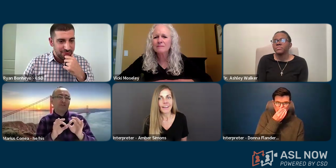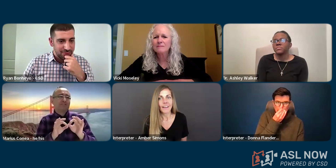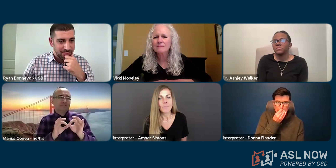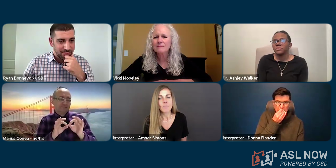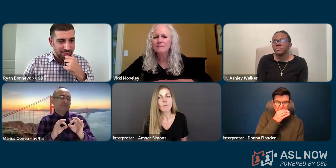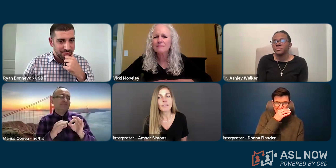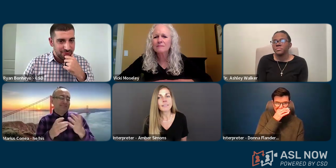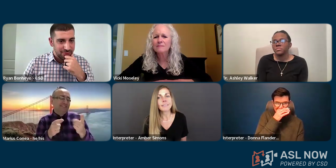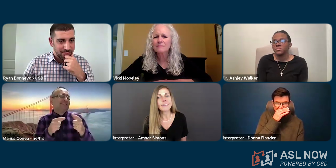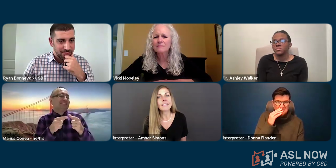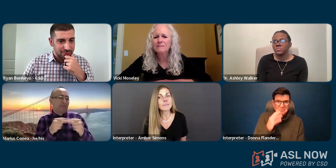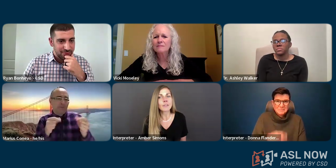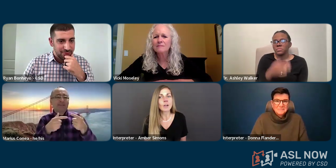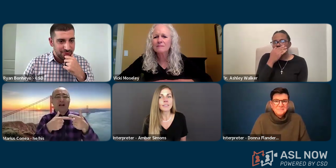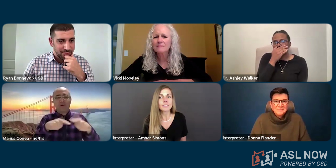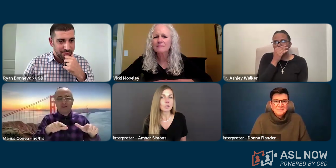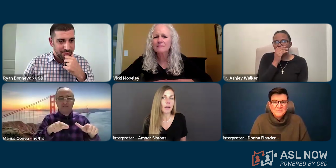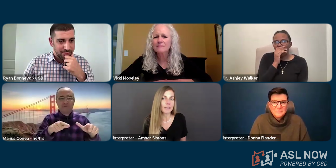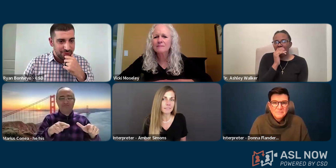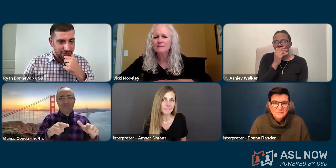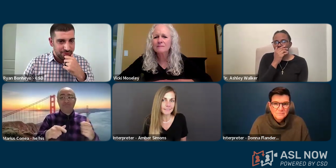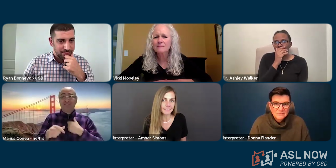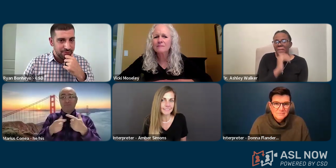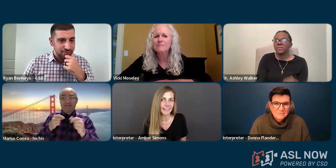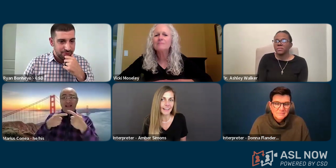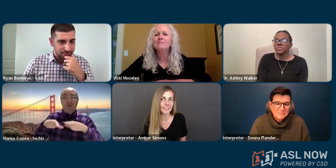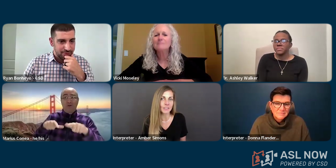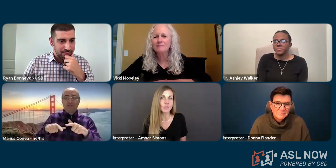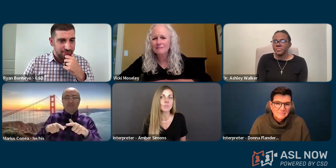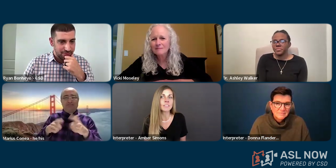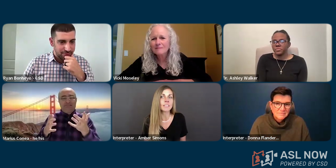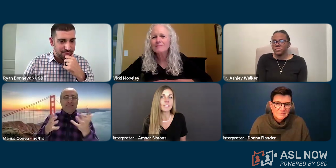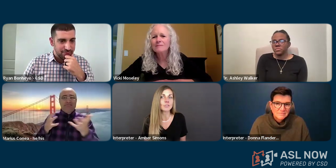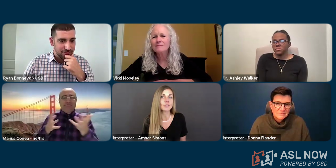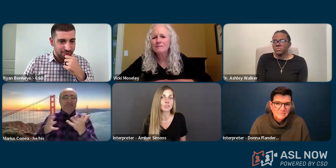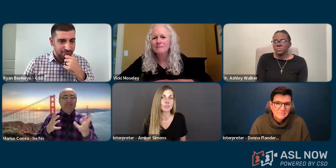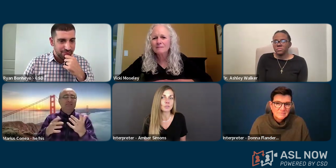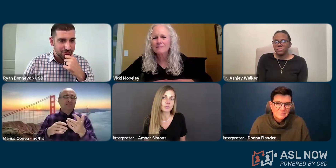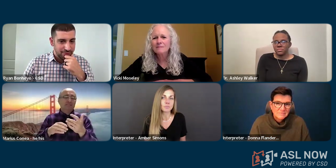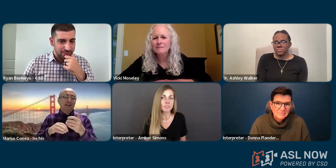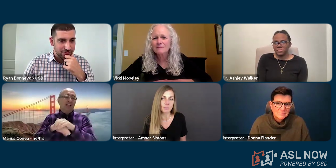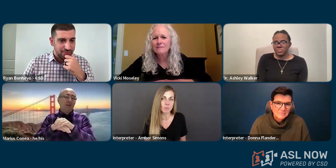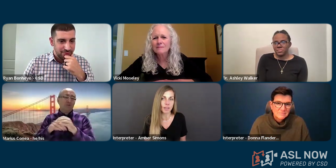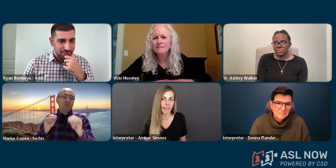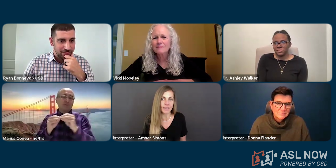and but if there is a crisis and you need to communicate